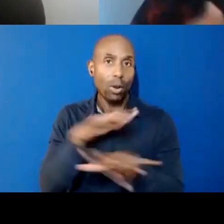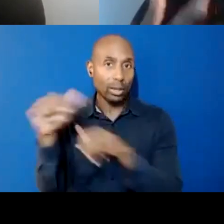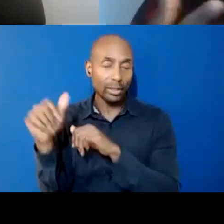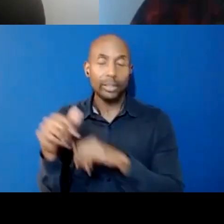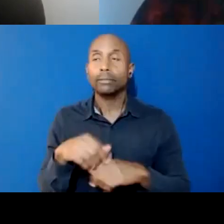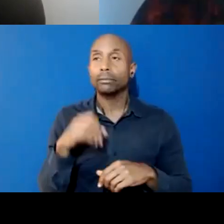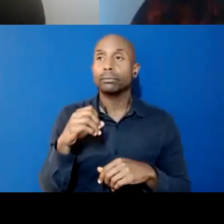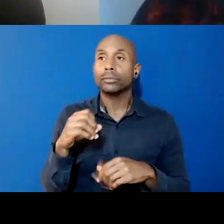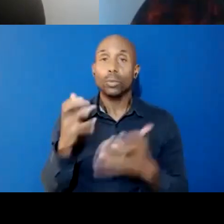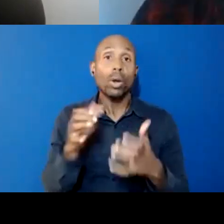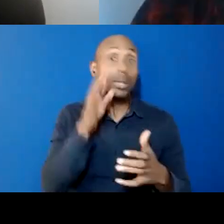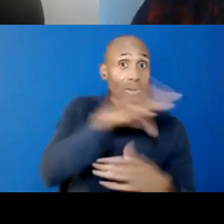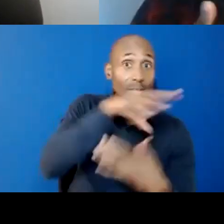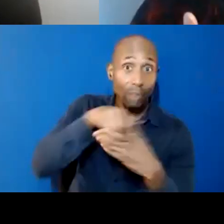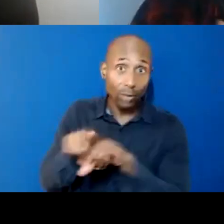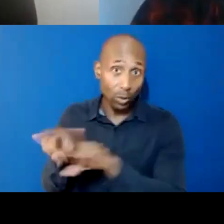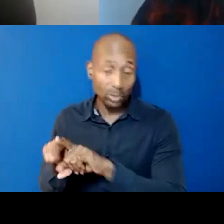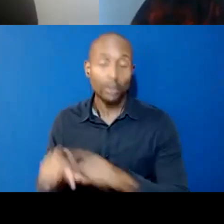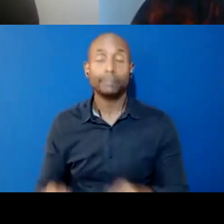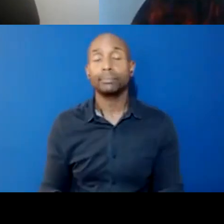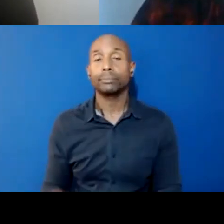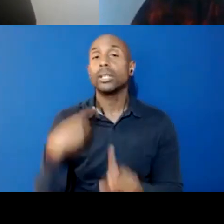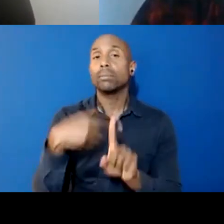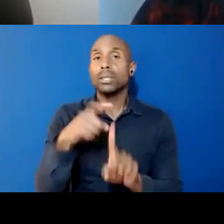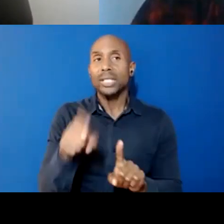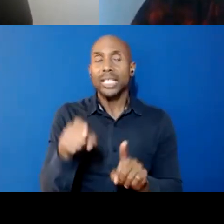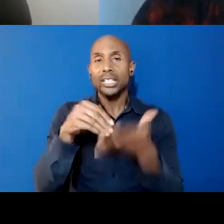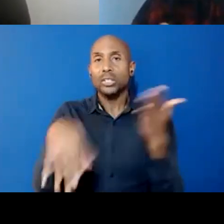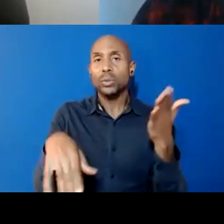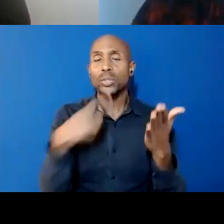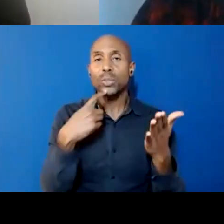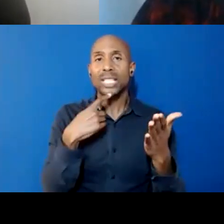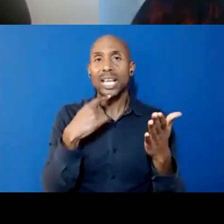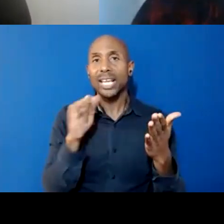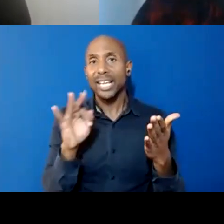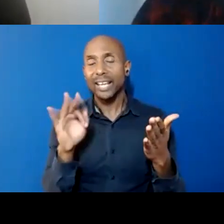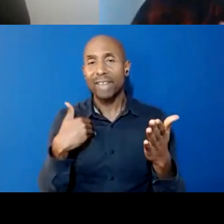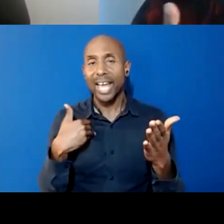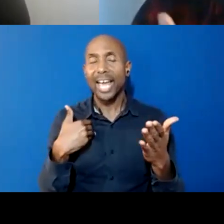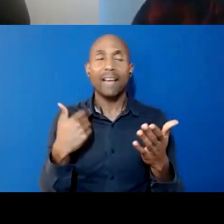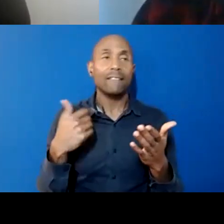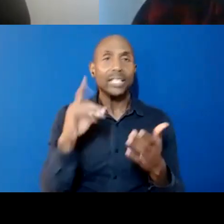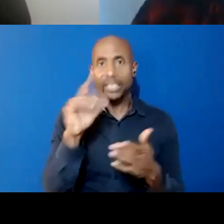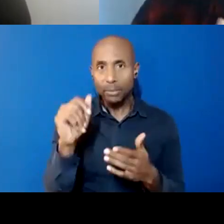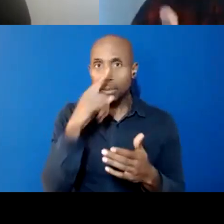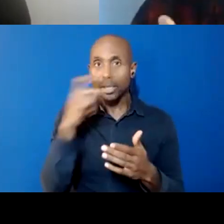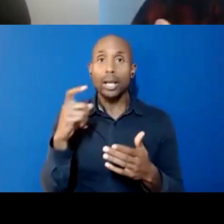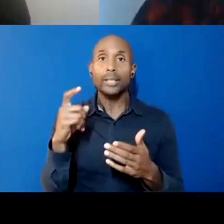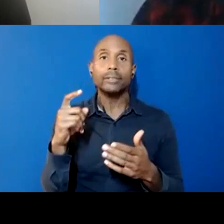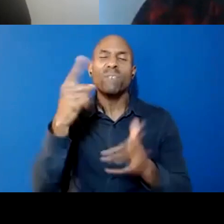We also needed the students sometimes to disclose depending on if you have a visually impaired student and the roommate was blind.